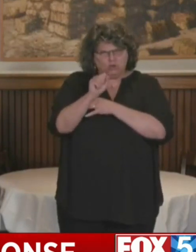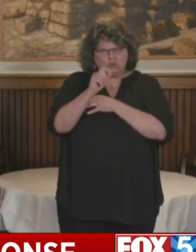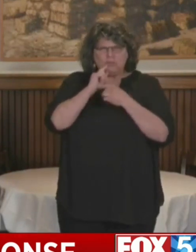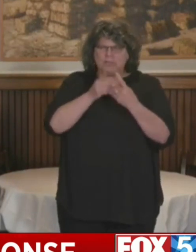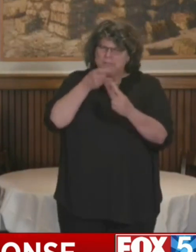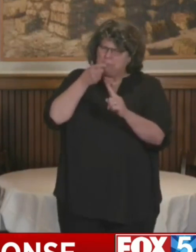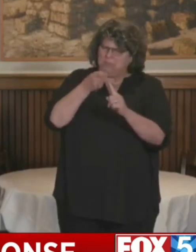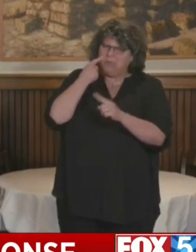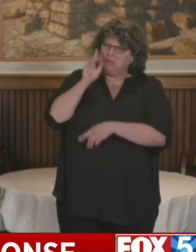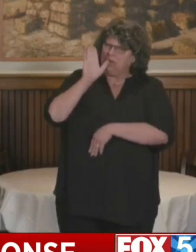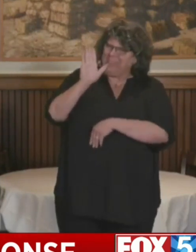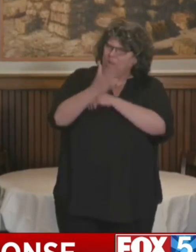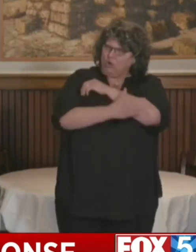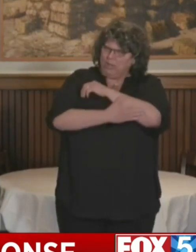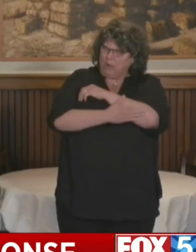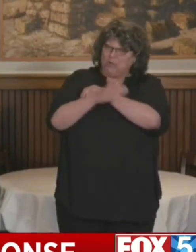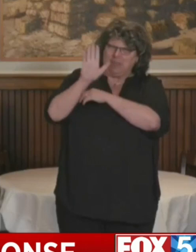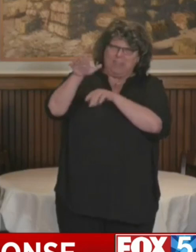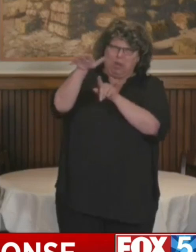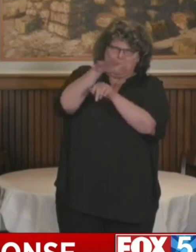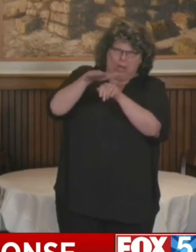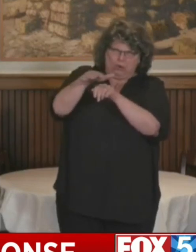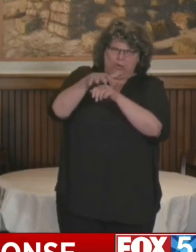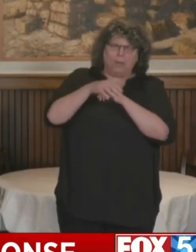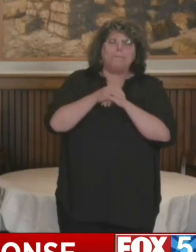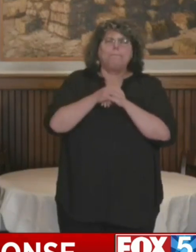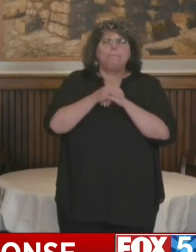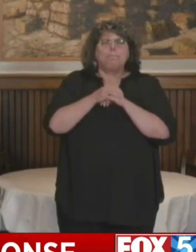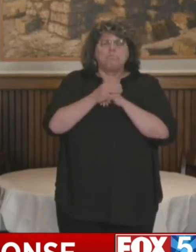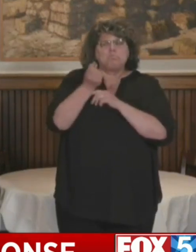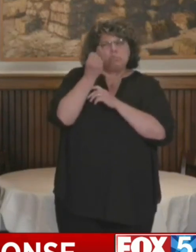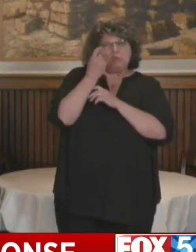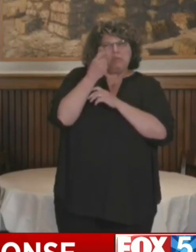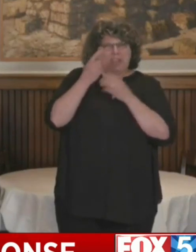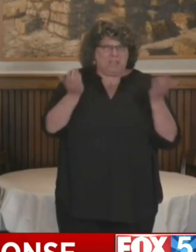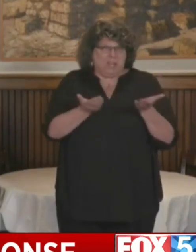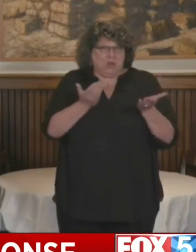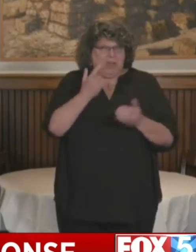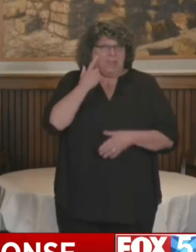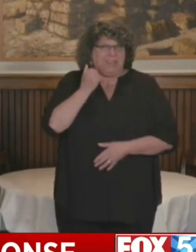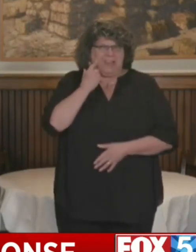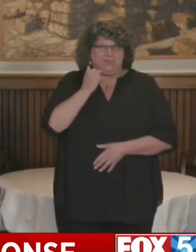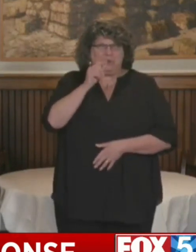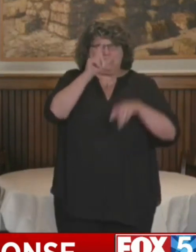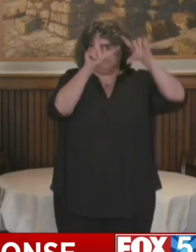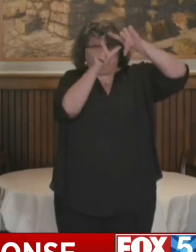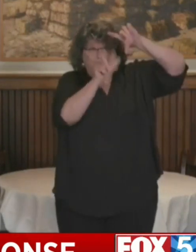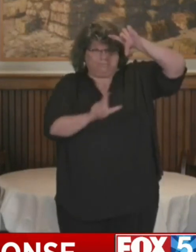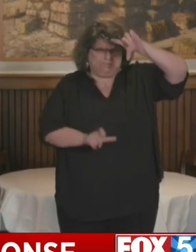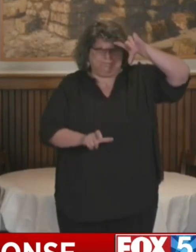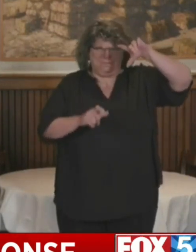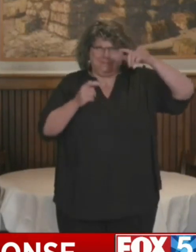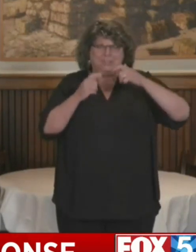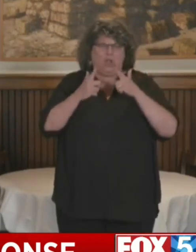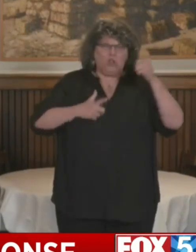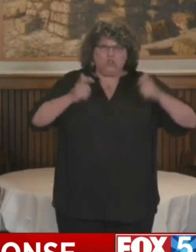SELF A TEST ON THE BASIS OF A NUMBER OF FACTORS THAT WERE UNIQUE TO THEIR COUNTY AND